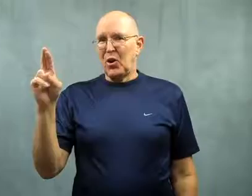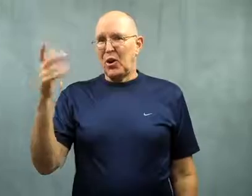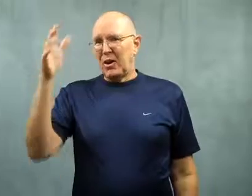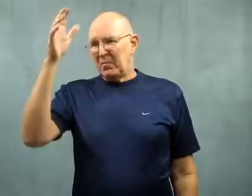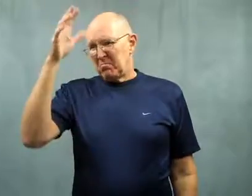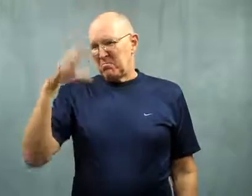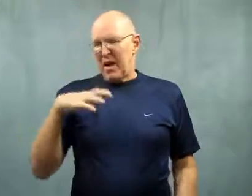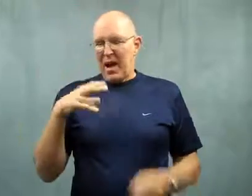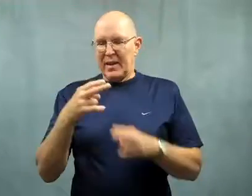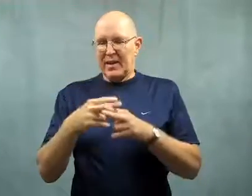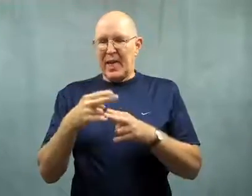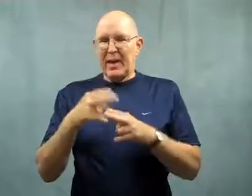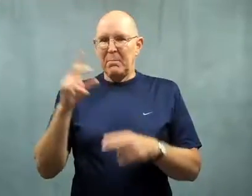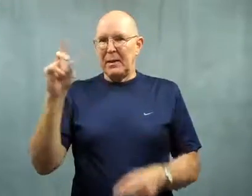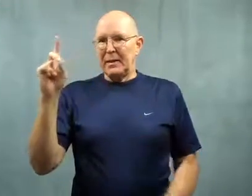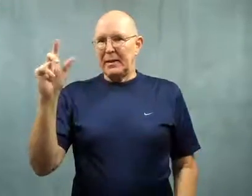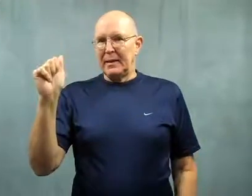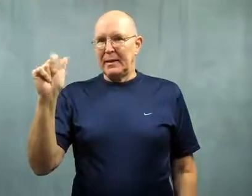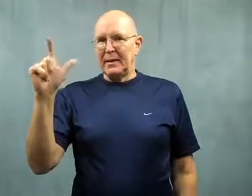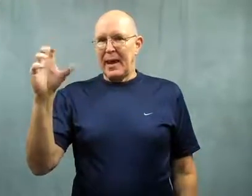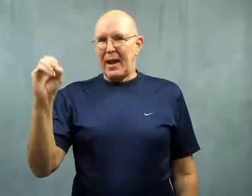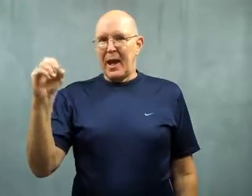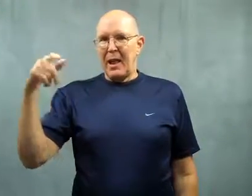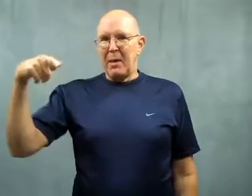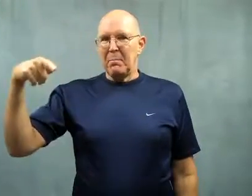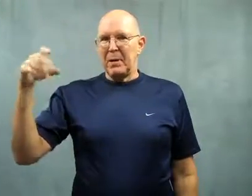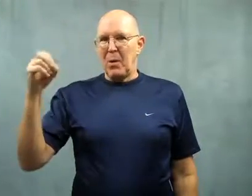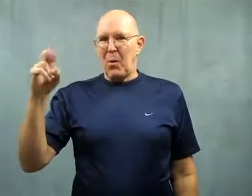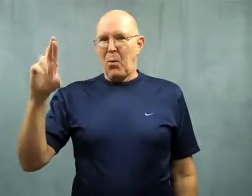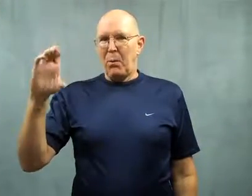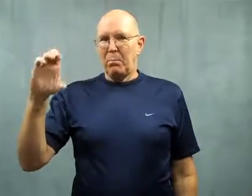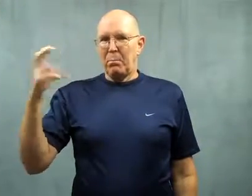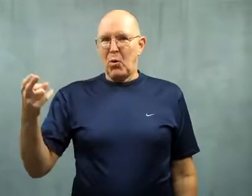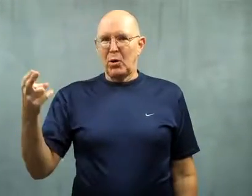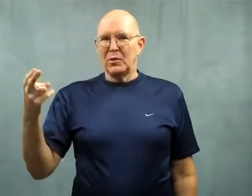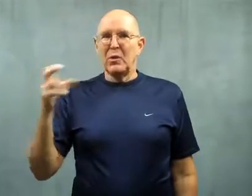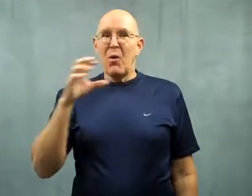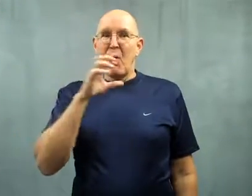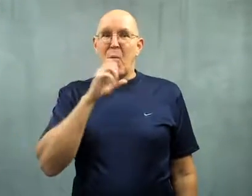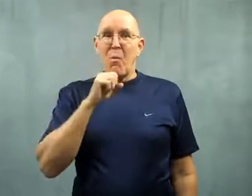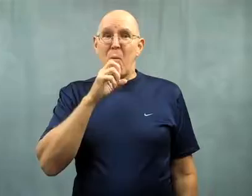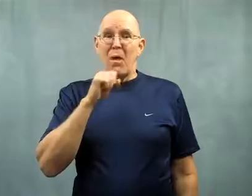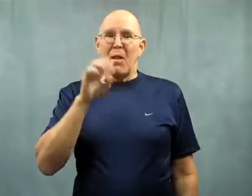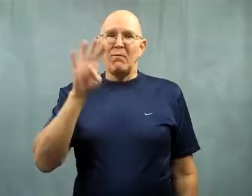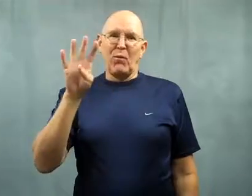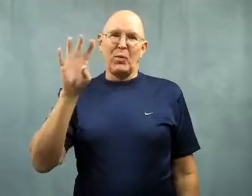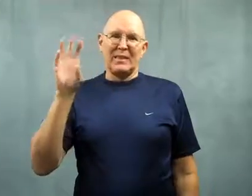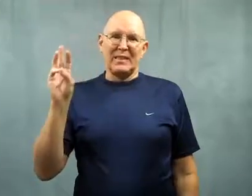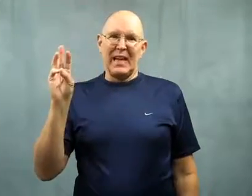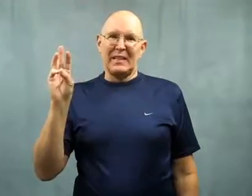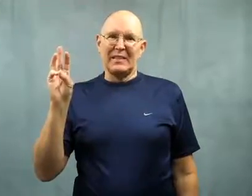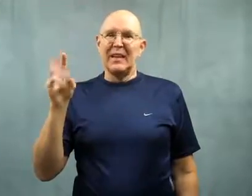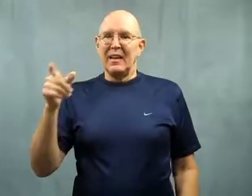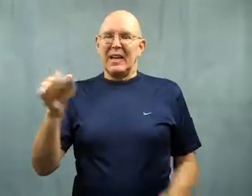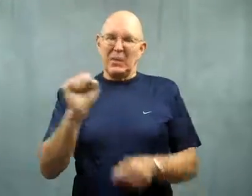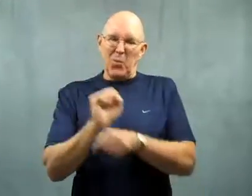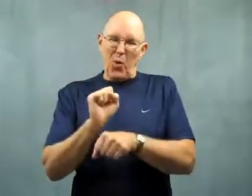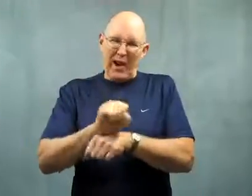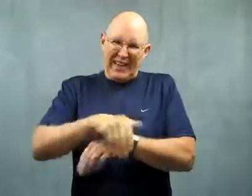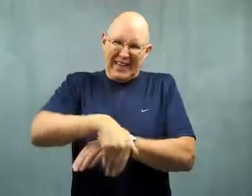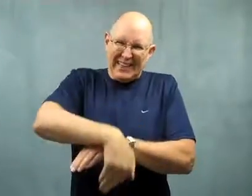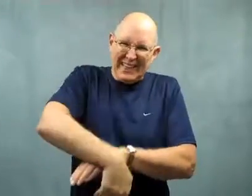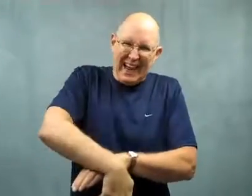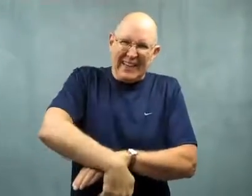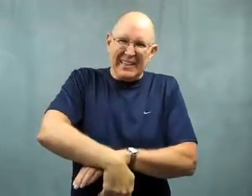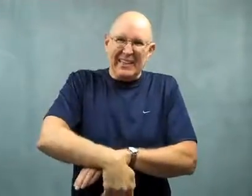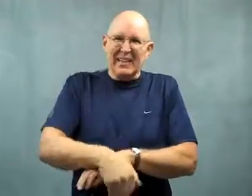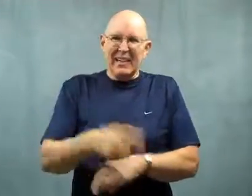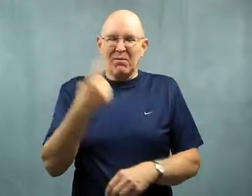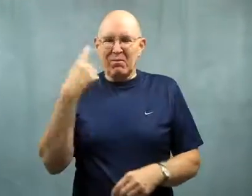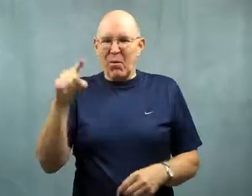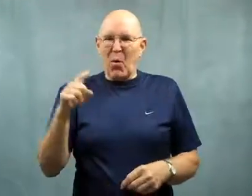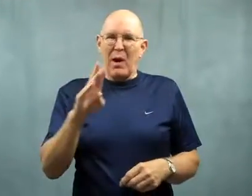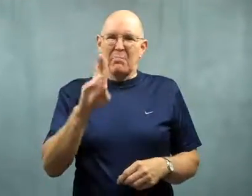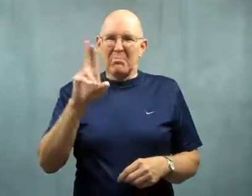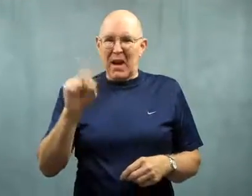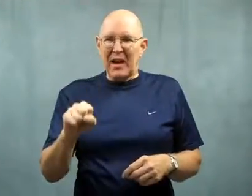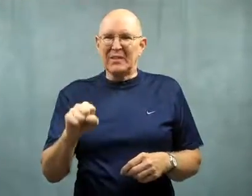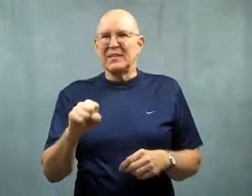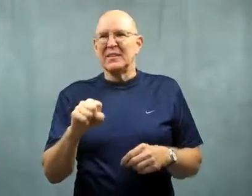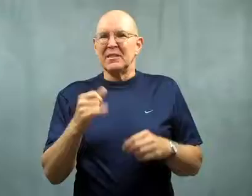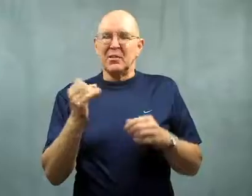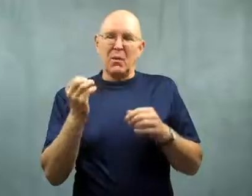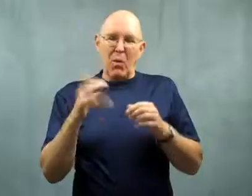46 year old Dale Porch